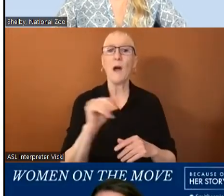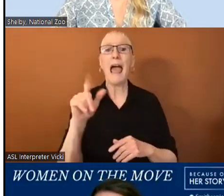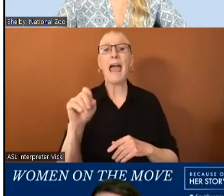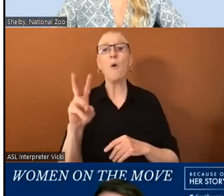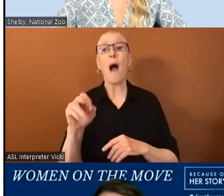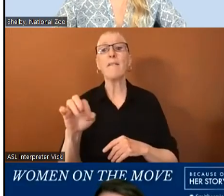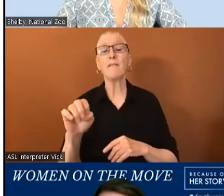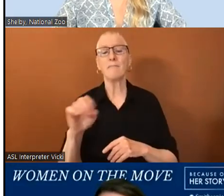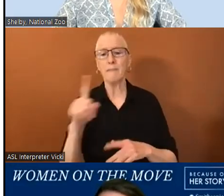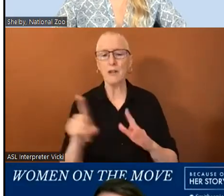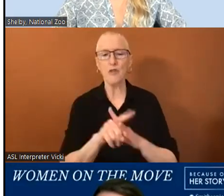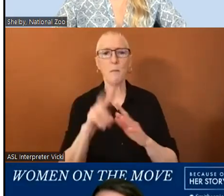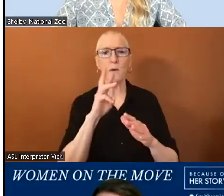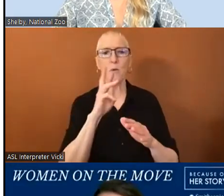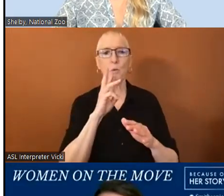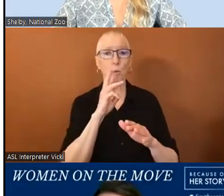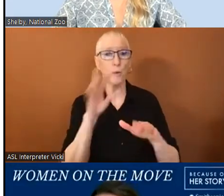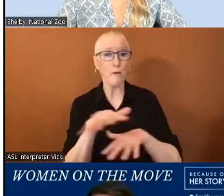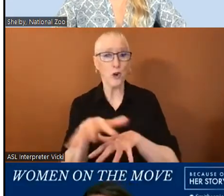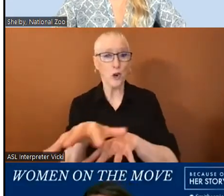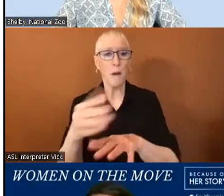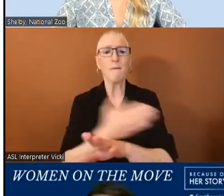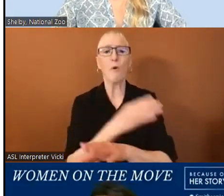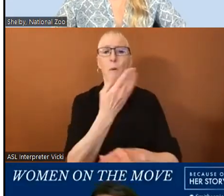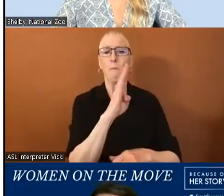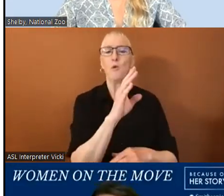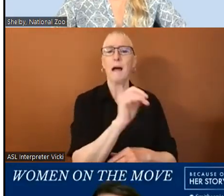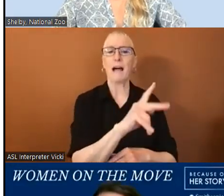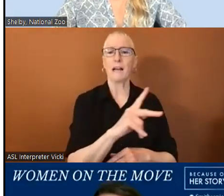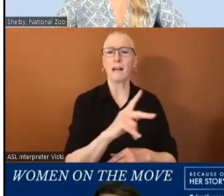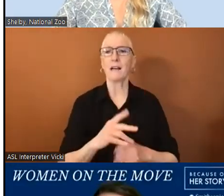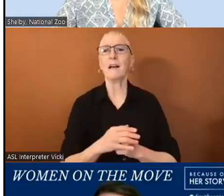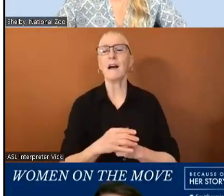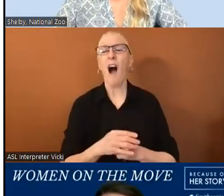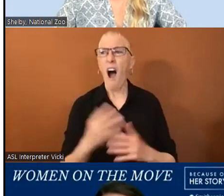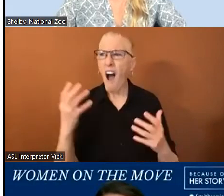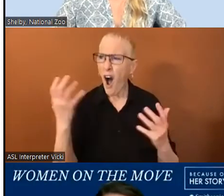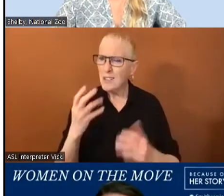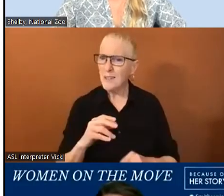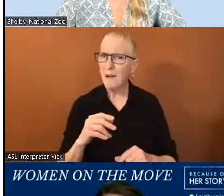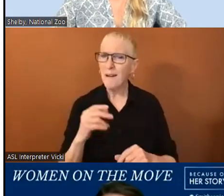in the river before the blueback show up. >>Shelby: That's awesome. We have lots of those same observations